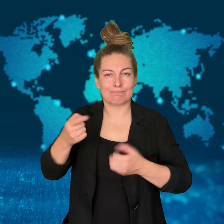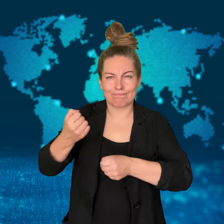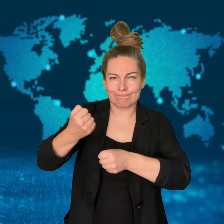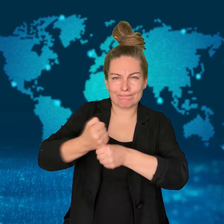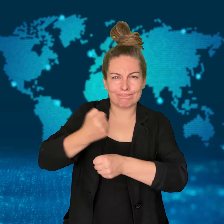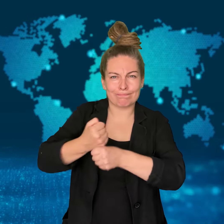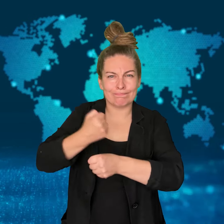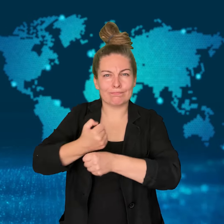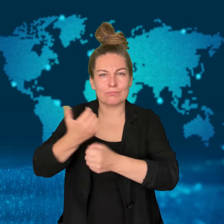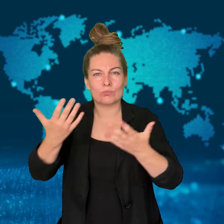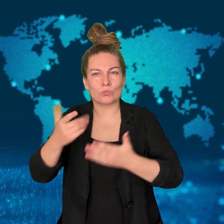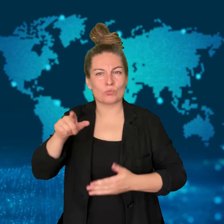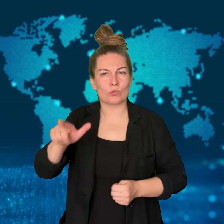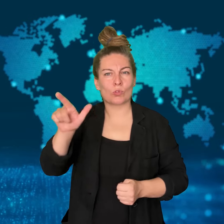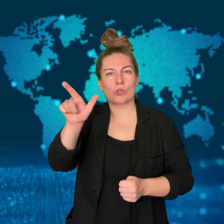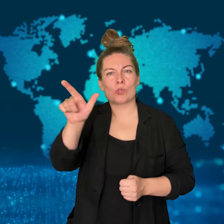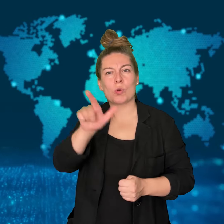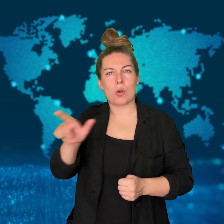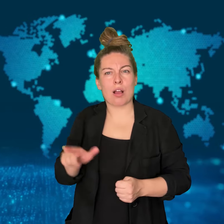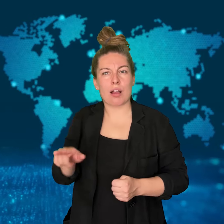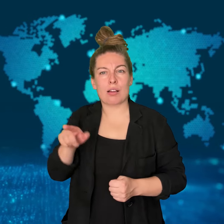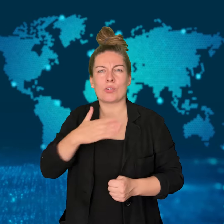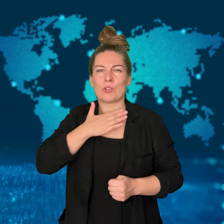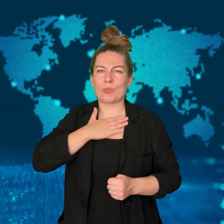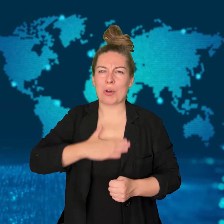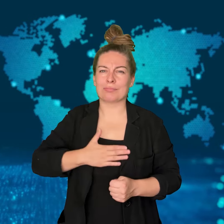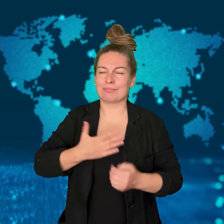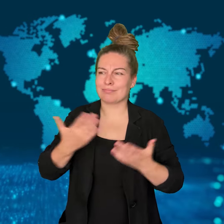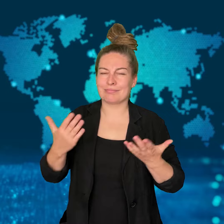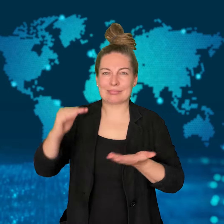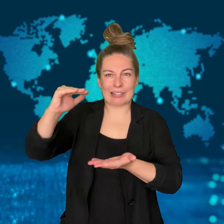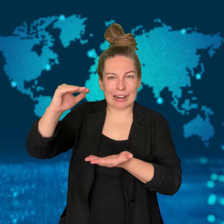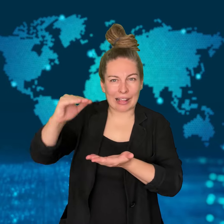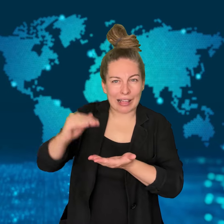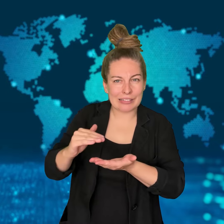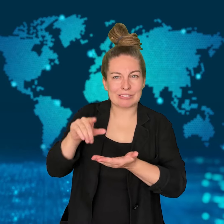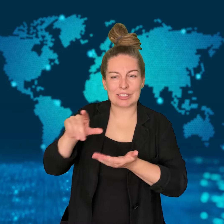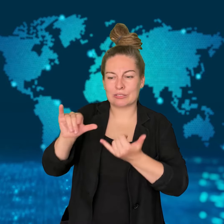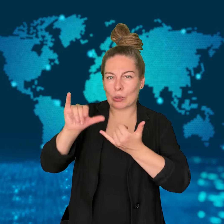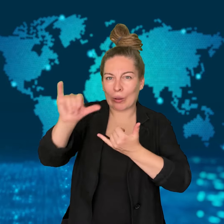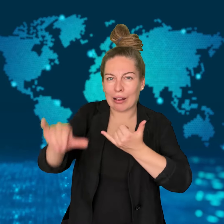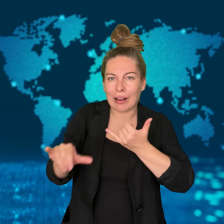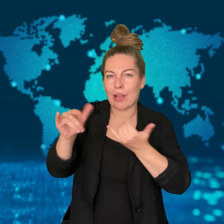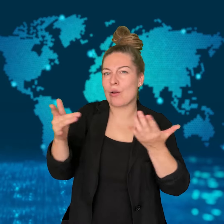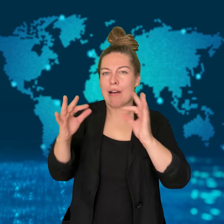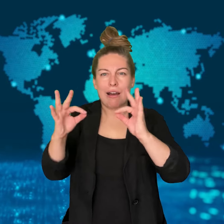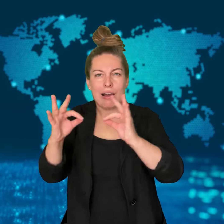the denuclearization of North Korea is not a realistic goal.